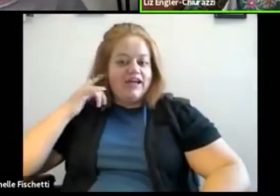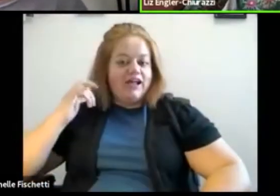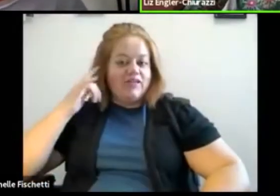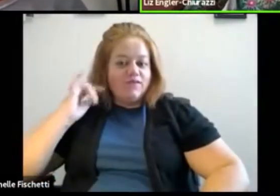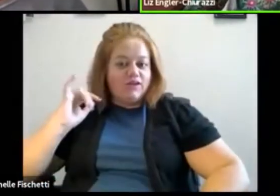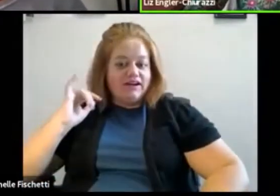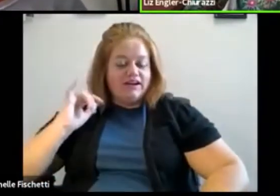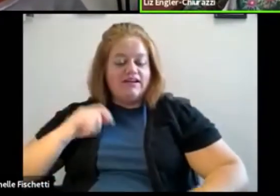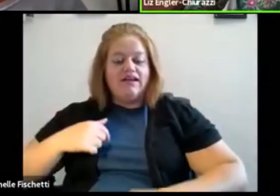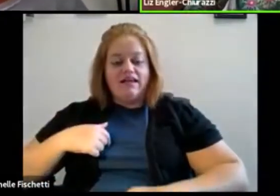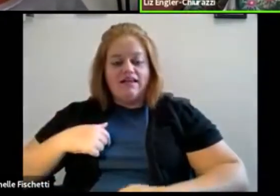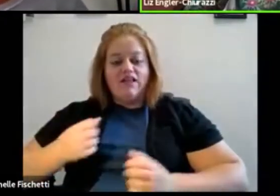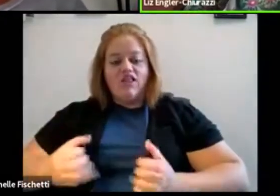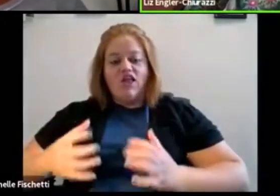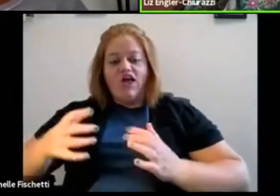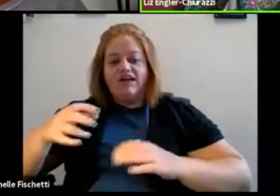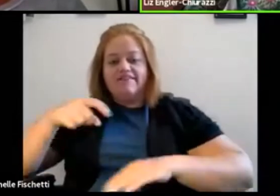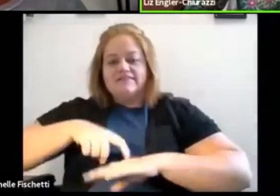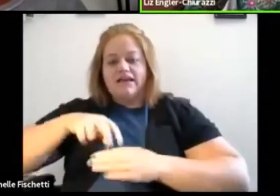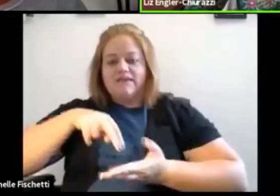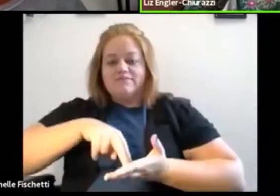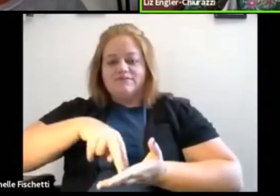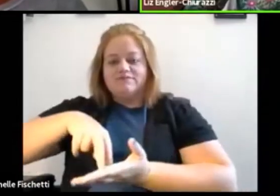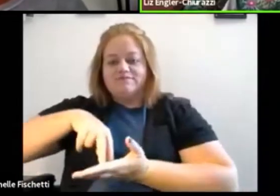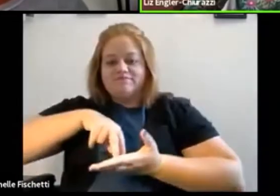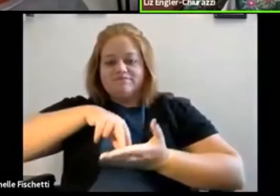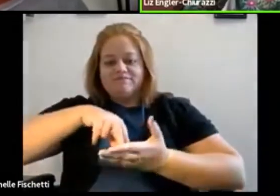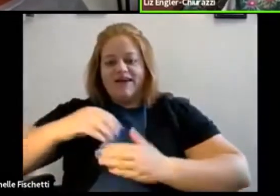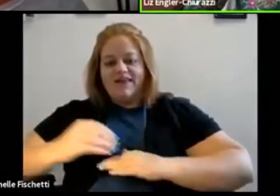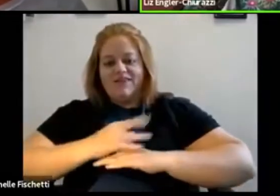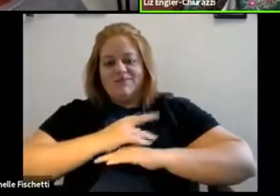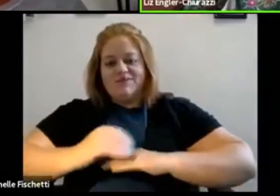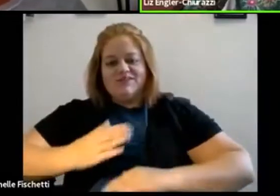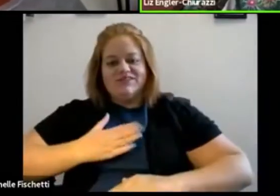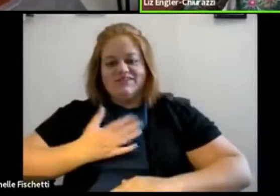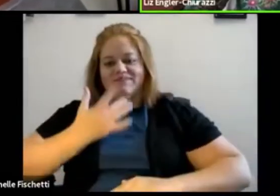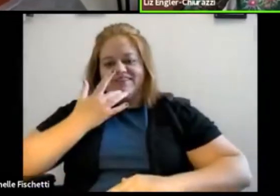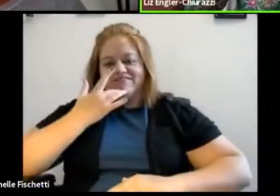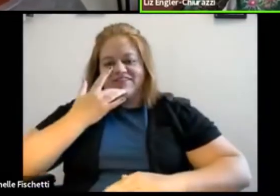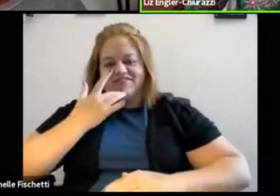time surfing at the beach. That was one of my favorite things to do and like